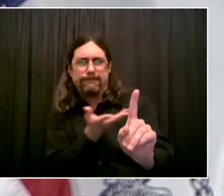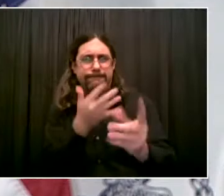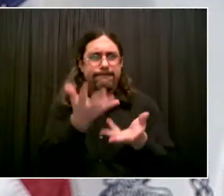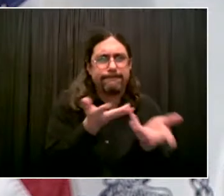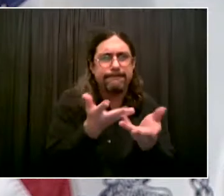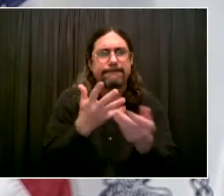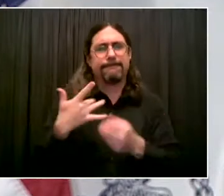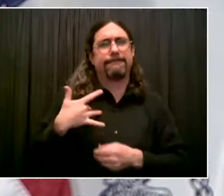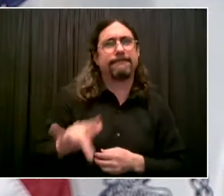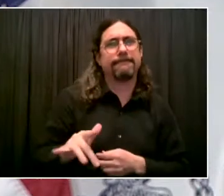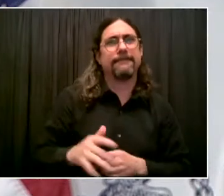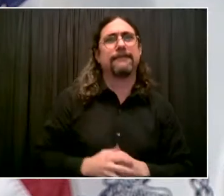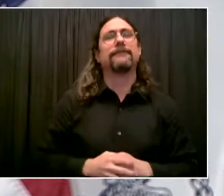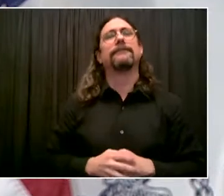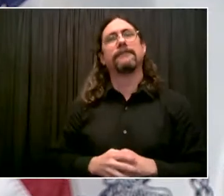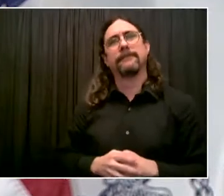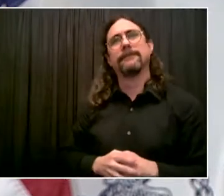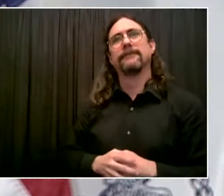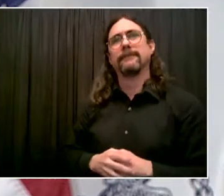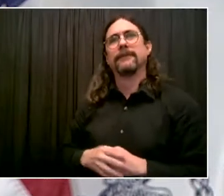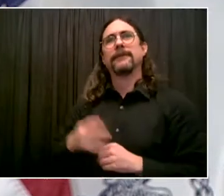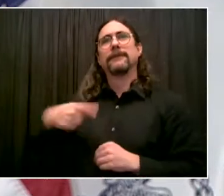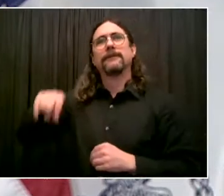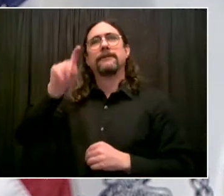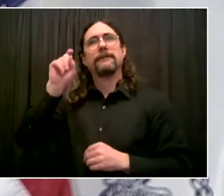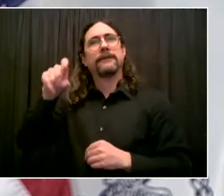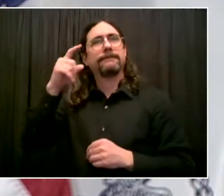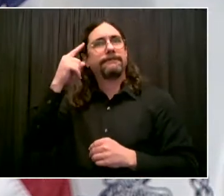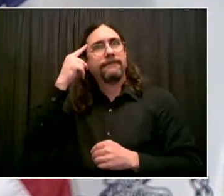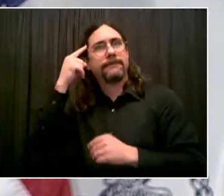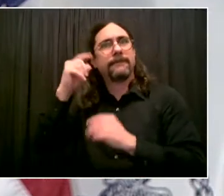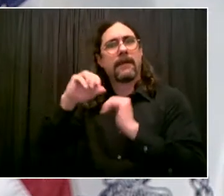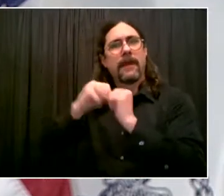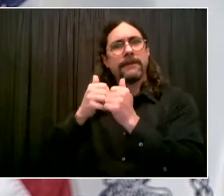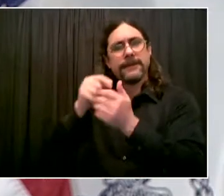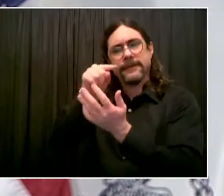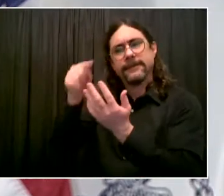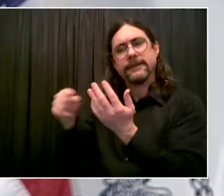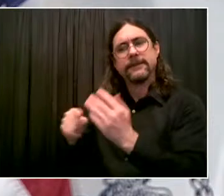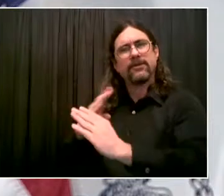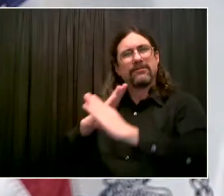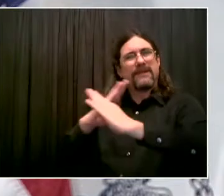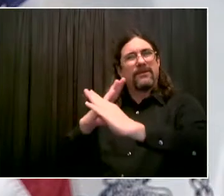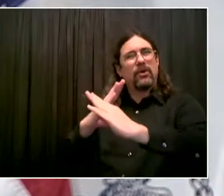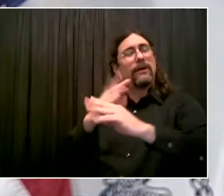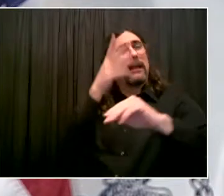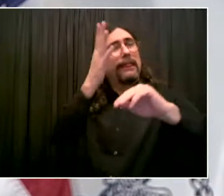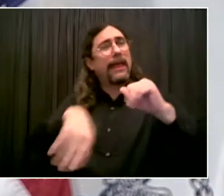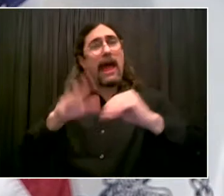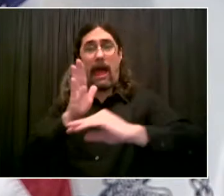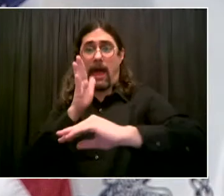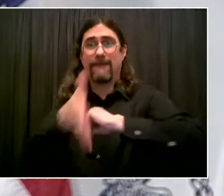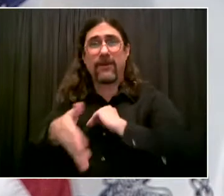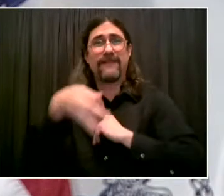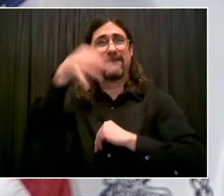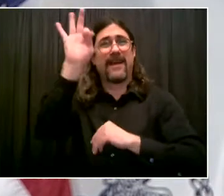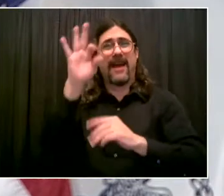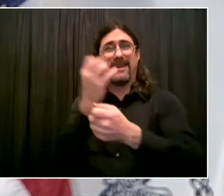CHANGING THE APPROACH IN